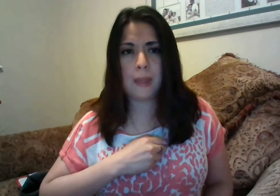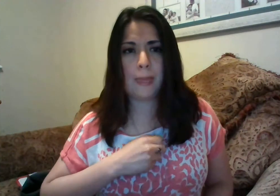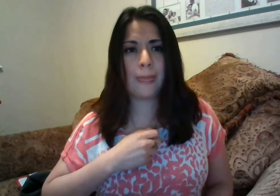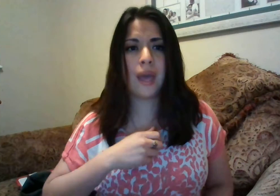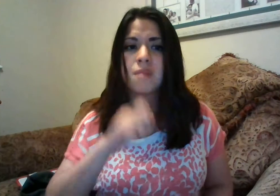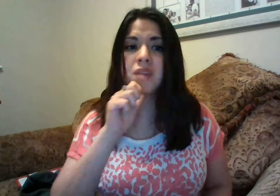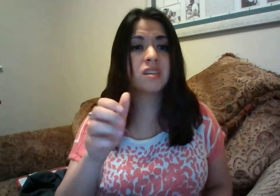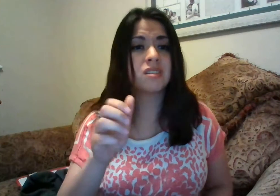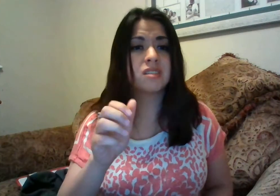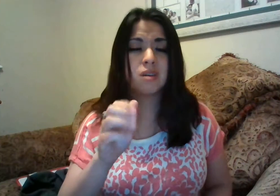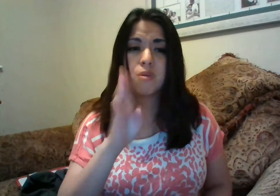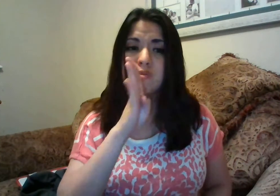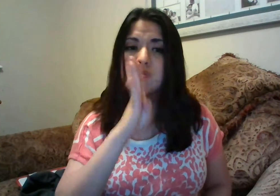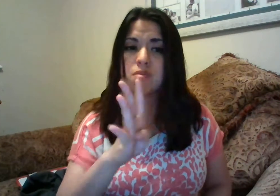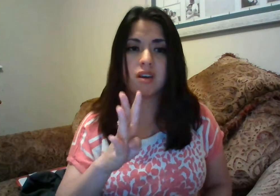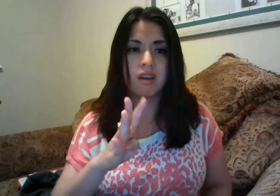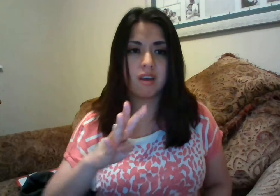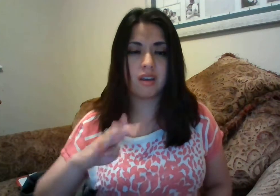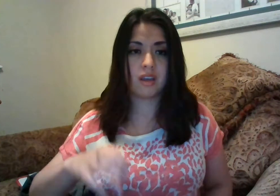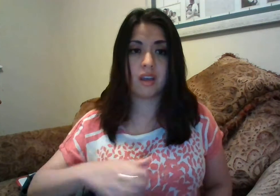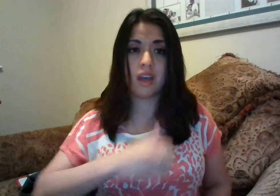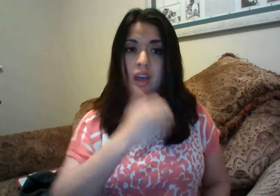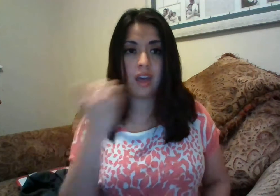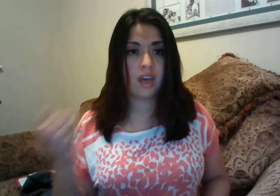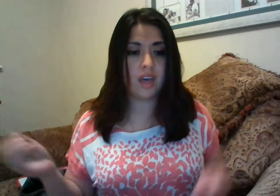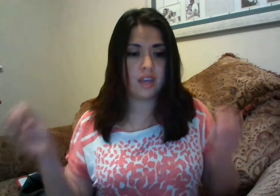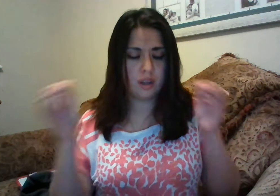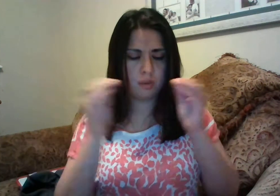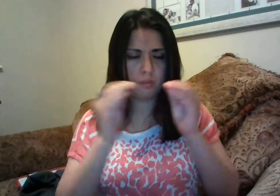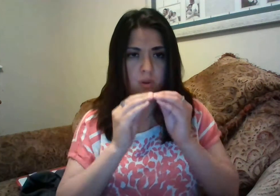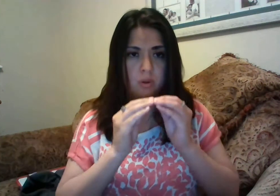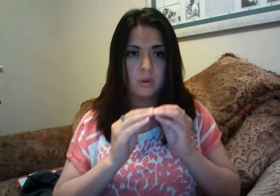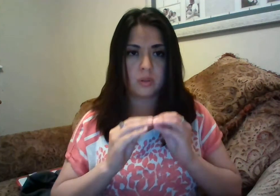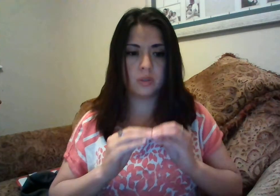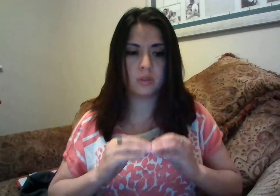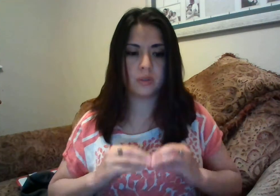I'm not sober anymore